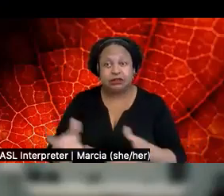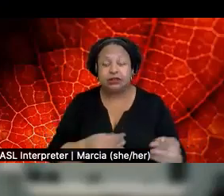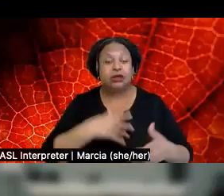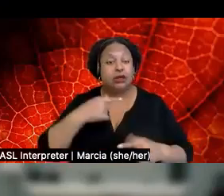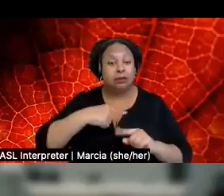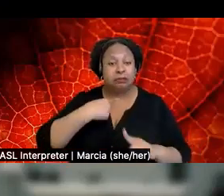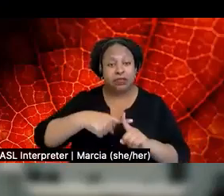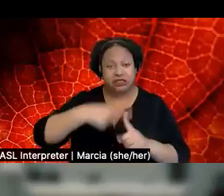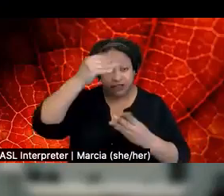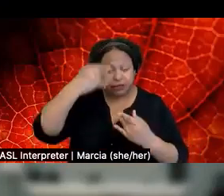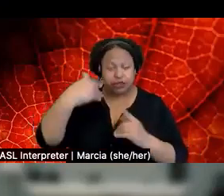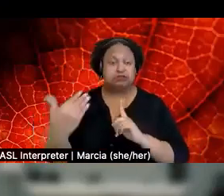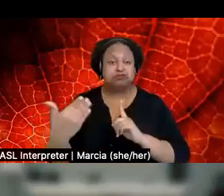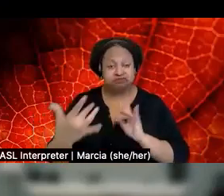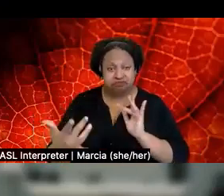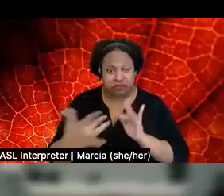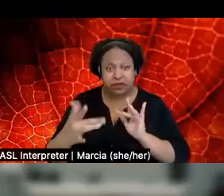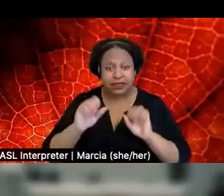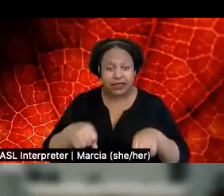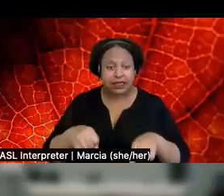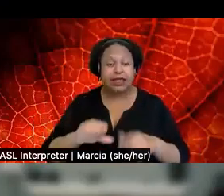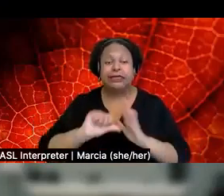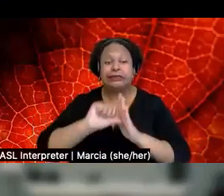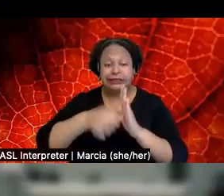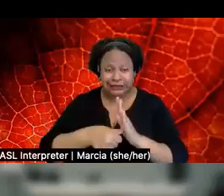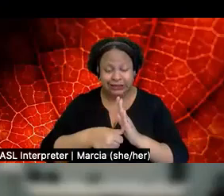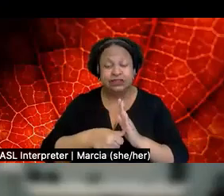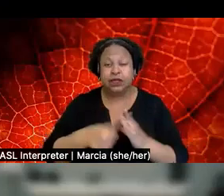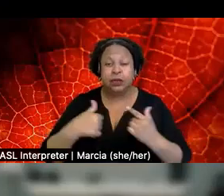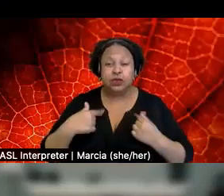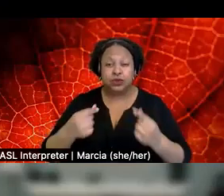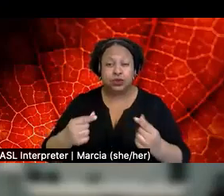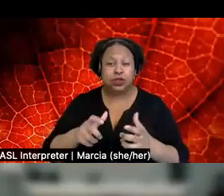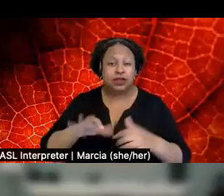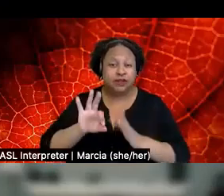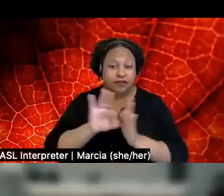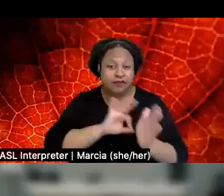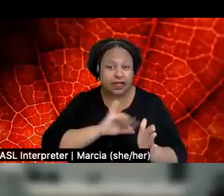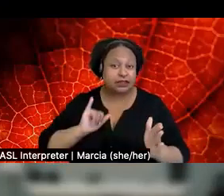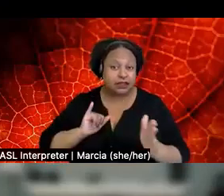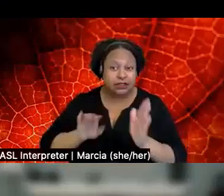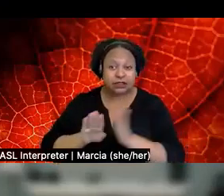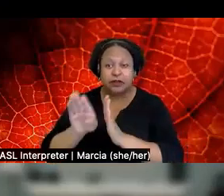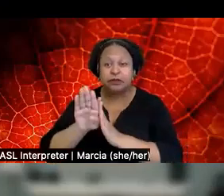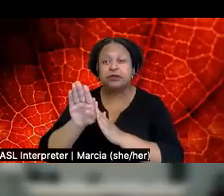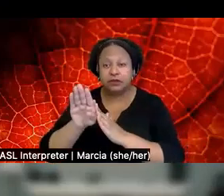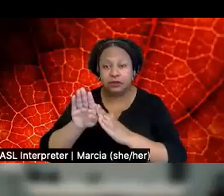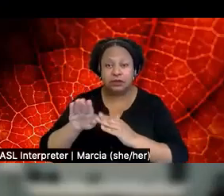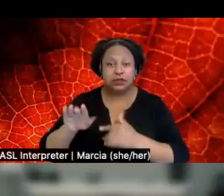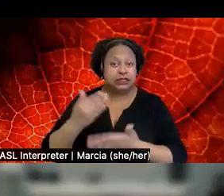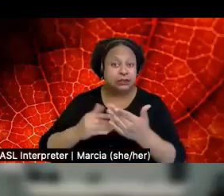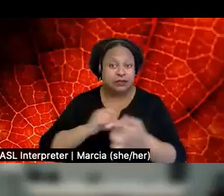I should also put on there that we do a few bit of the faculty development as well with the faculty are not necessarily as aware of